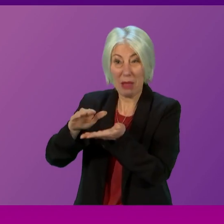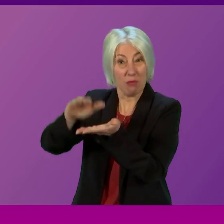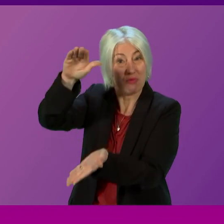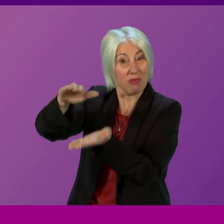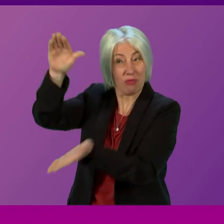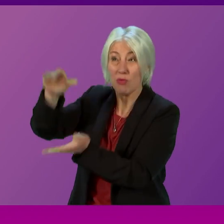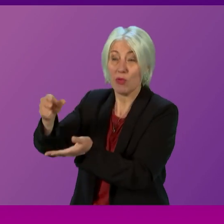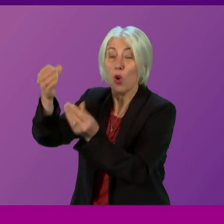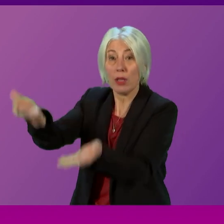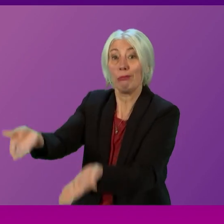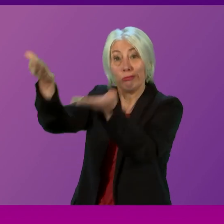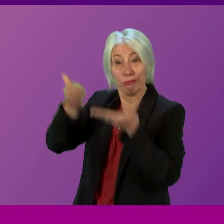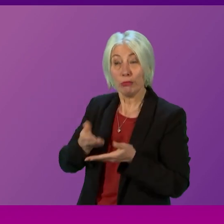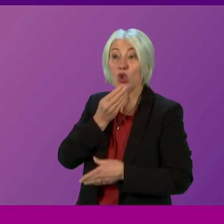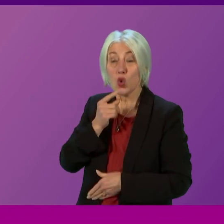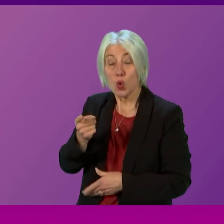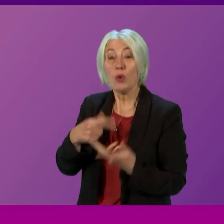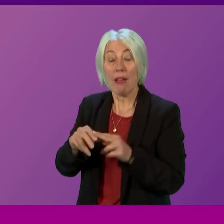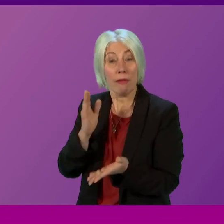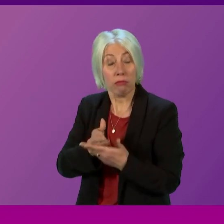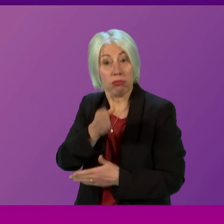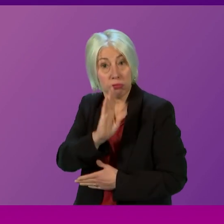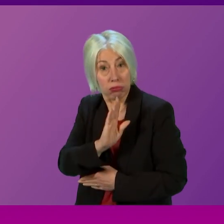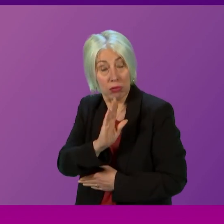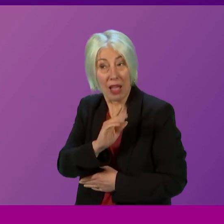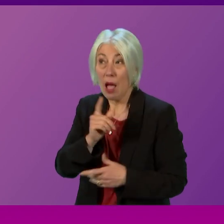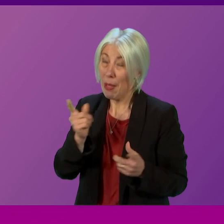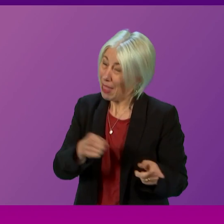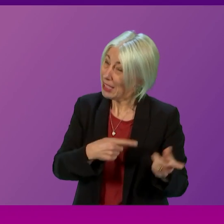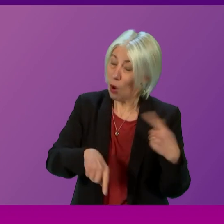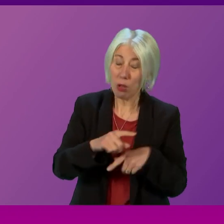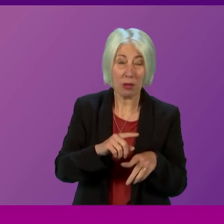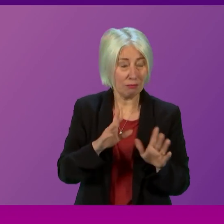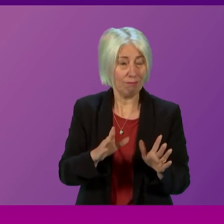Such issues are of the utmost seriousness and I ask all members to treat them in that way.